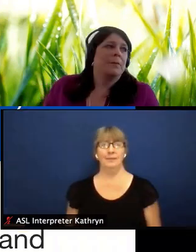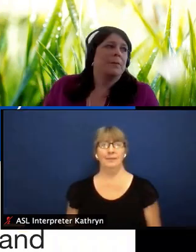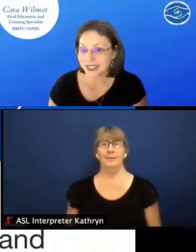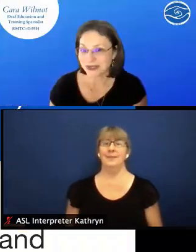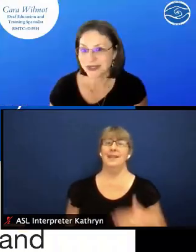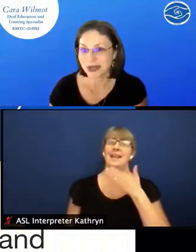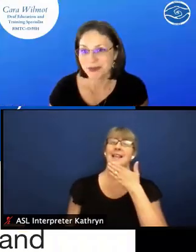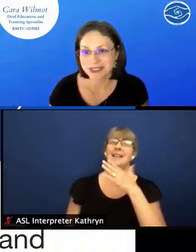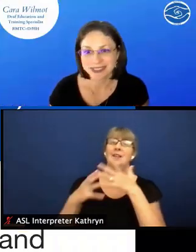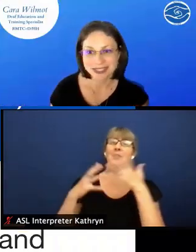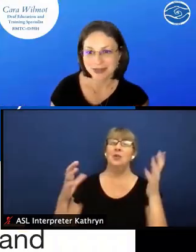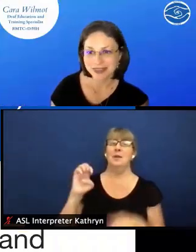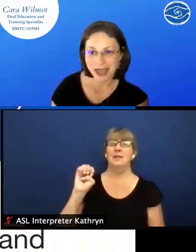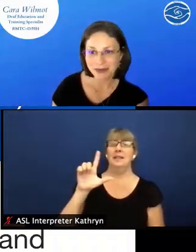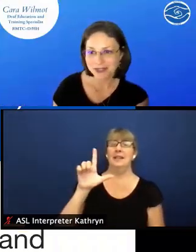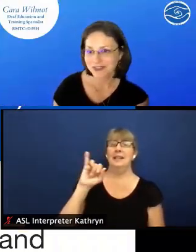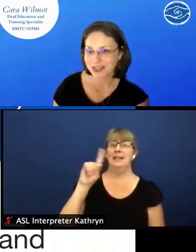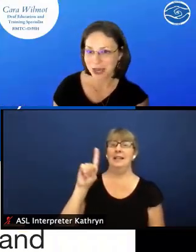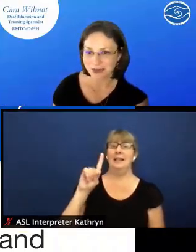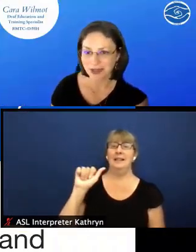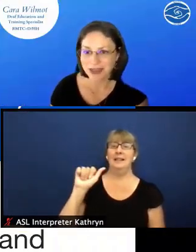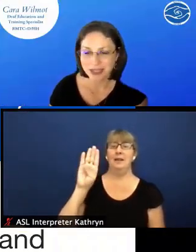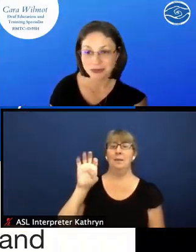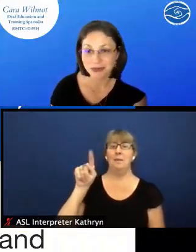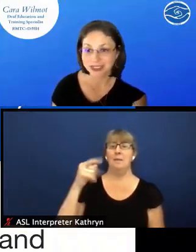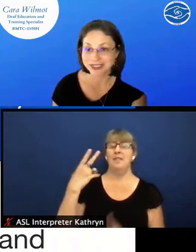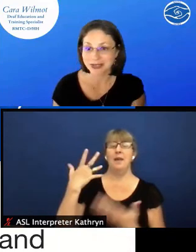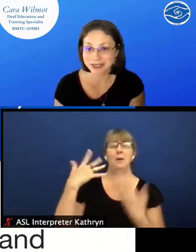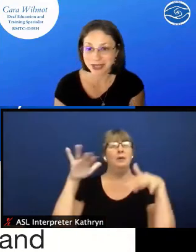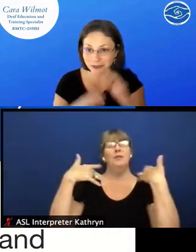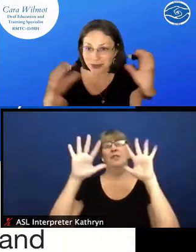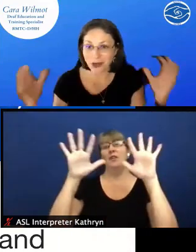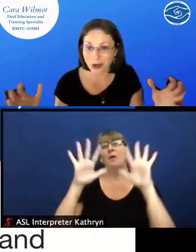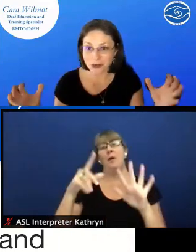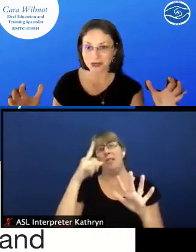Cara: "Thank you so much, Elizabeth that was phenomenal. I think you really summed up what all we are